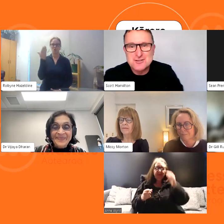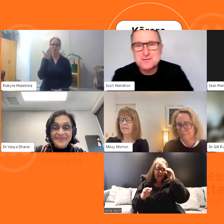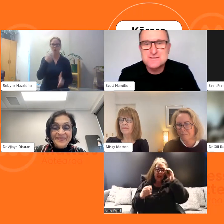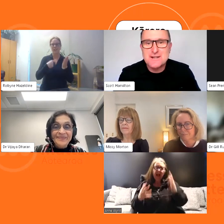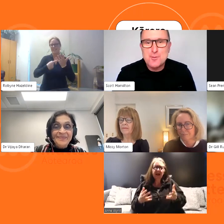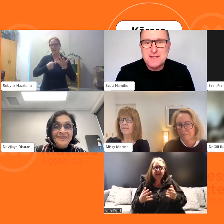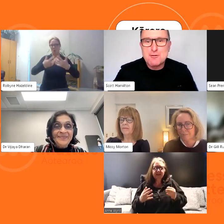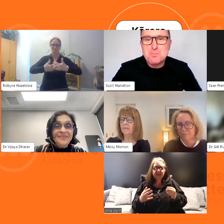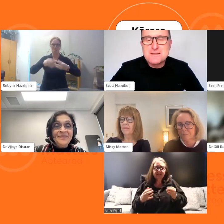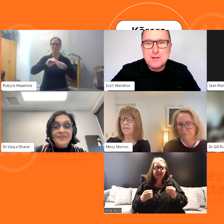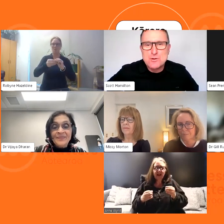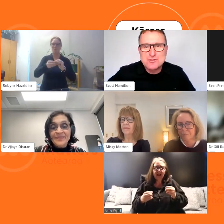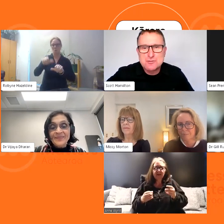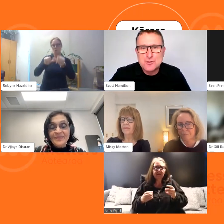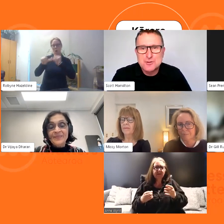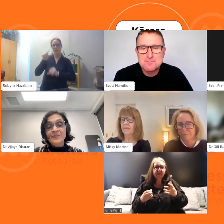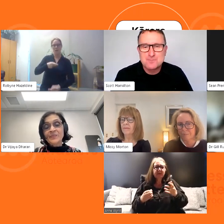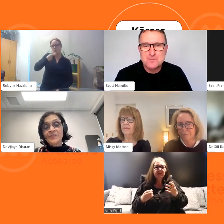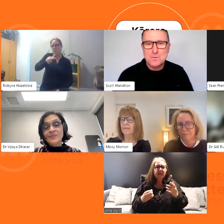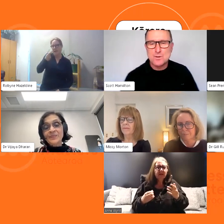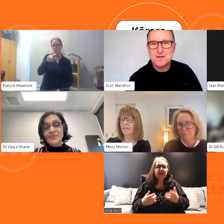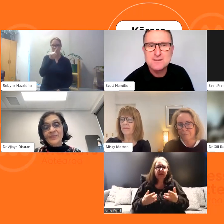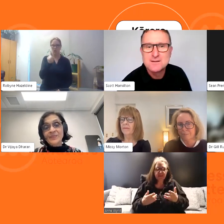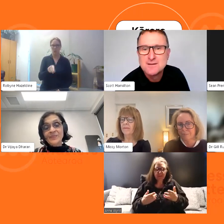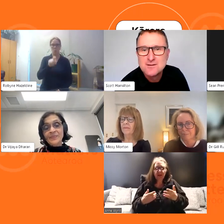there, she's going to go back and repeat that question for you, okay?